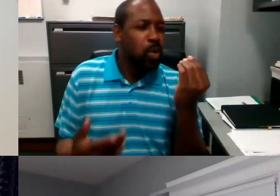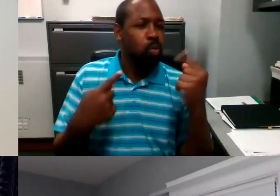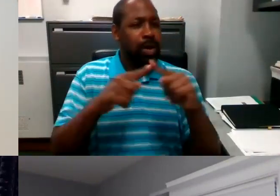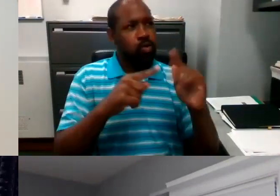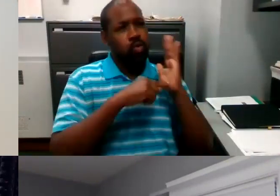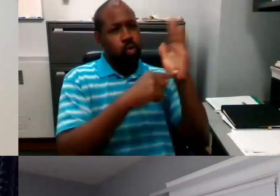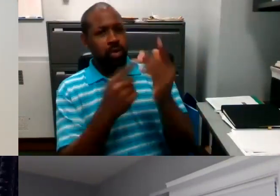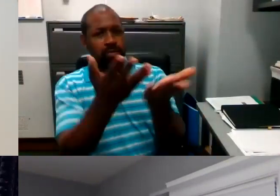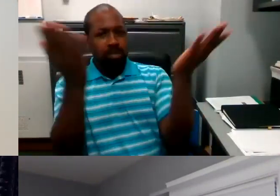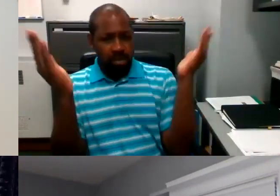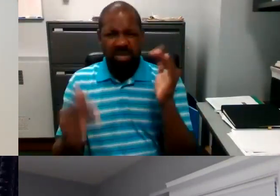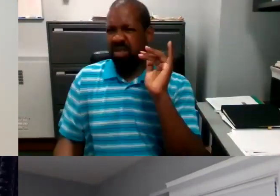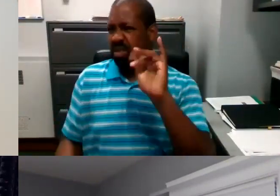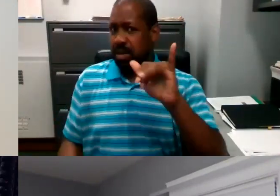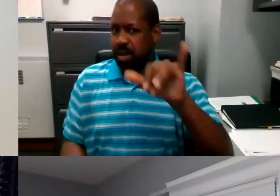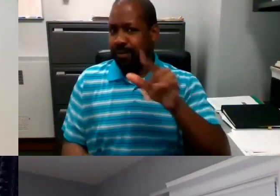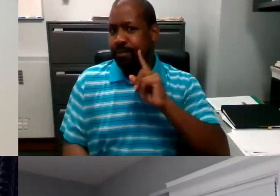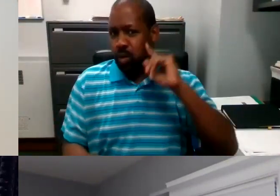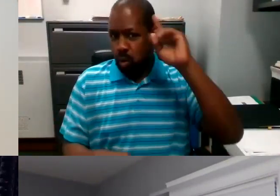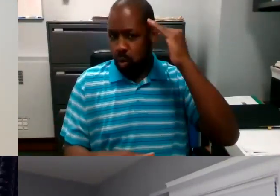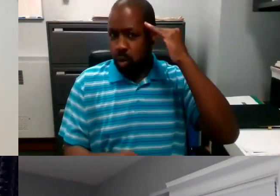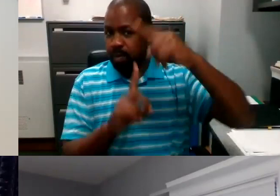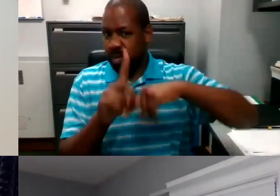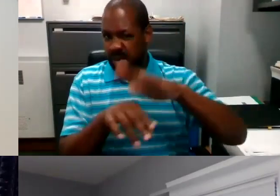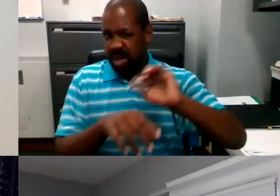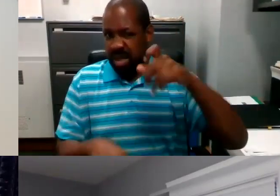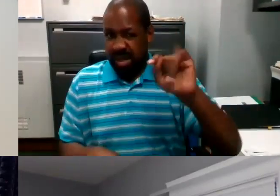WE WANT TO HEAR ABOUT THEIR EXPERIENCE OF WORKING AT A SCHOOL FOR THE DEAF.